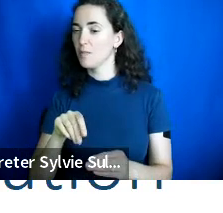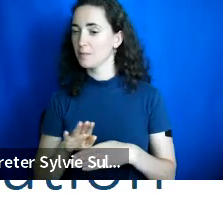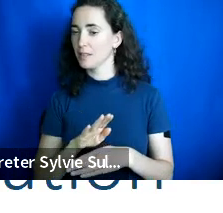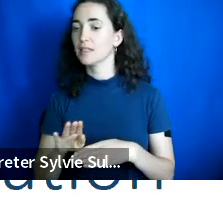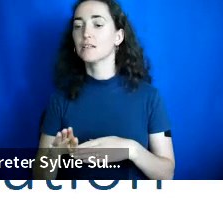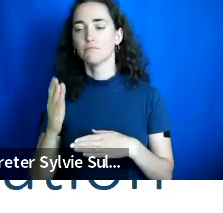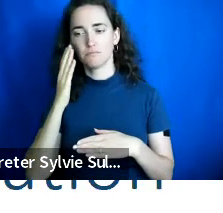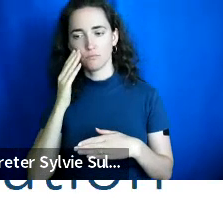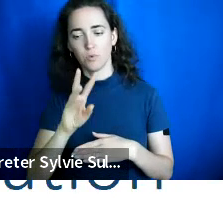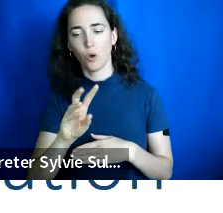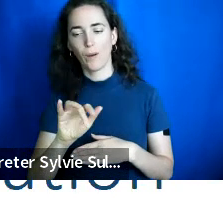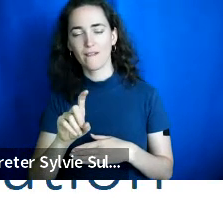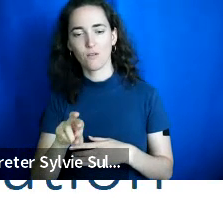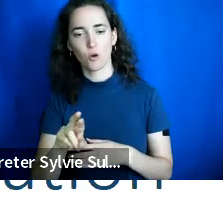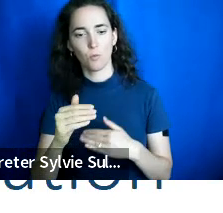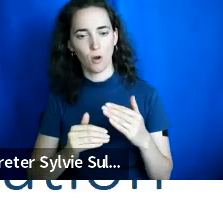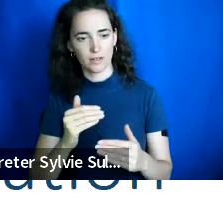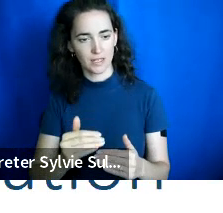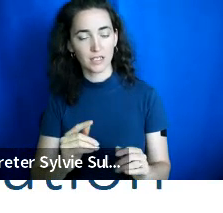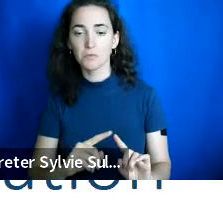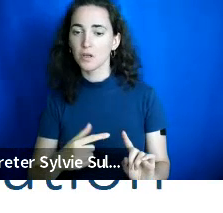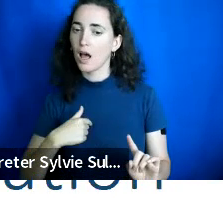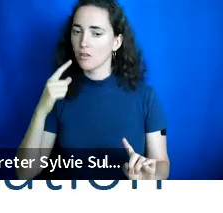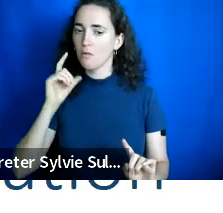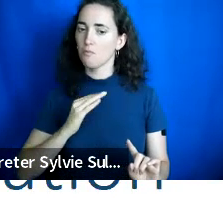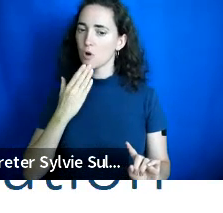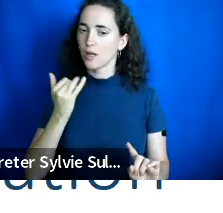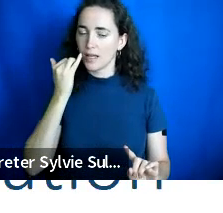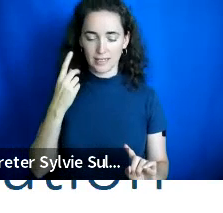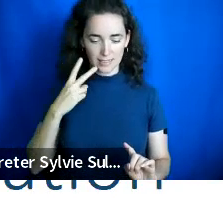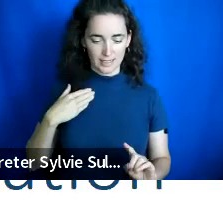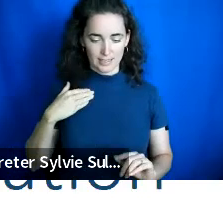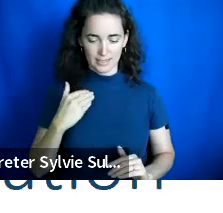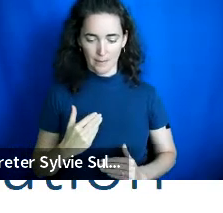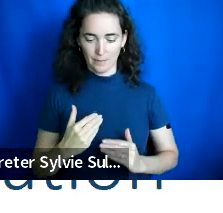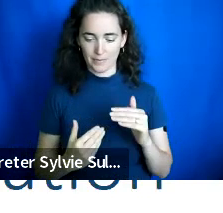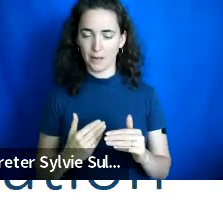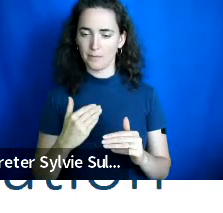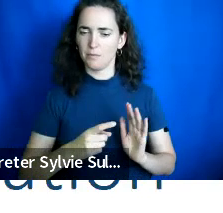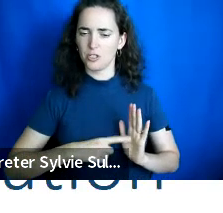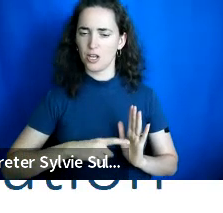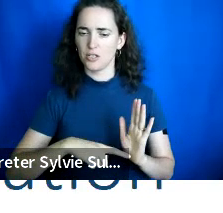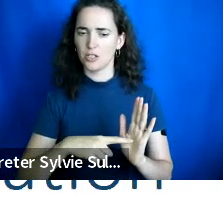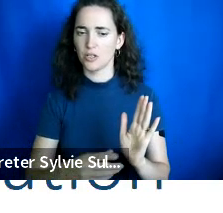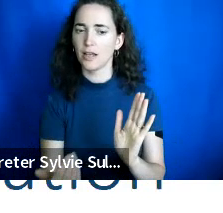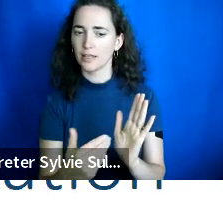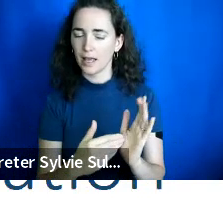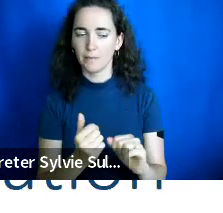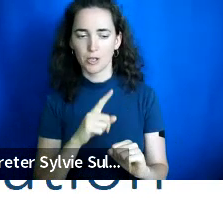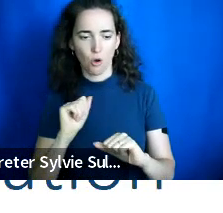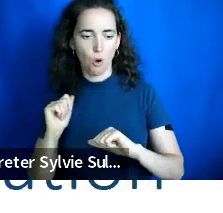Very familiar with the waiver process, but I thought it was good to just kind of revisit. Some of these steps in that process just to put us on the same page.